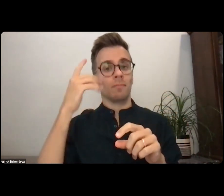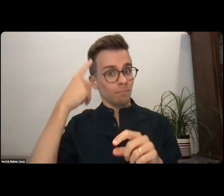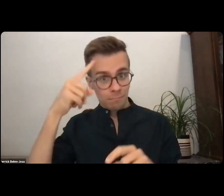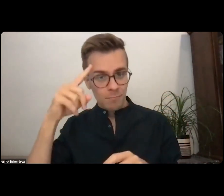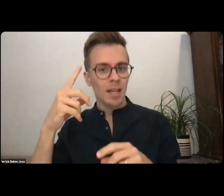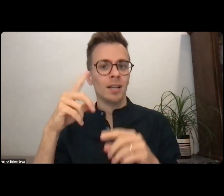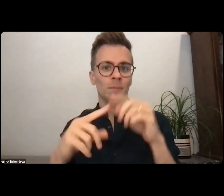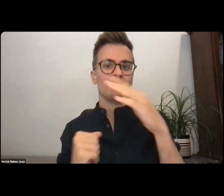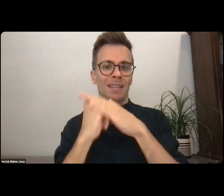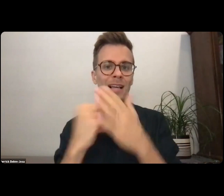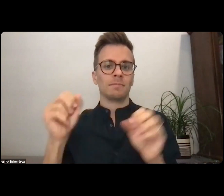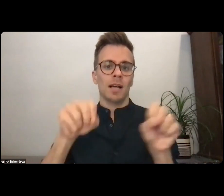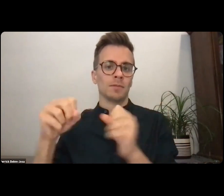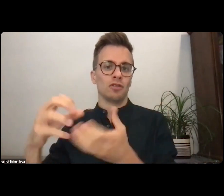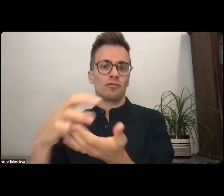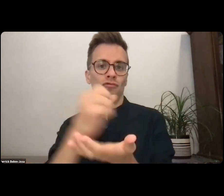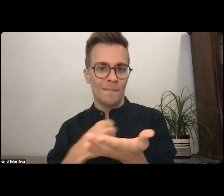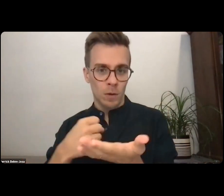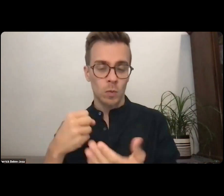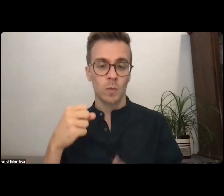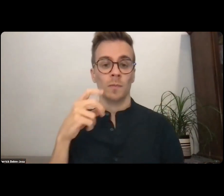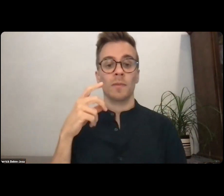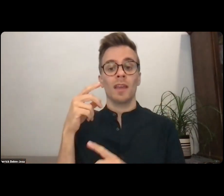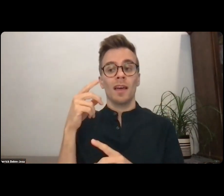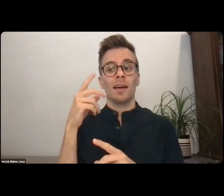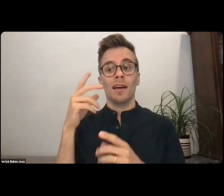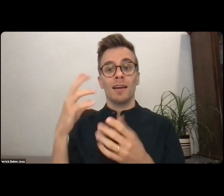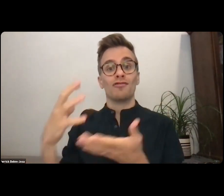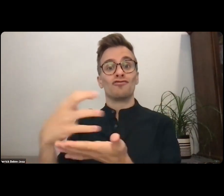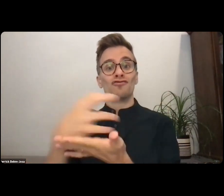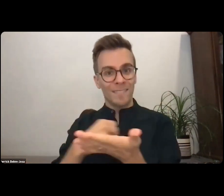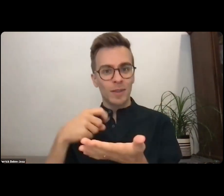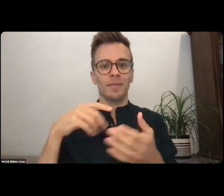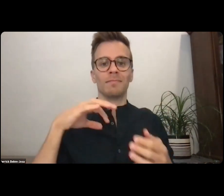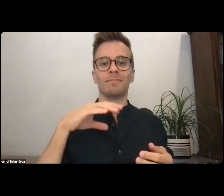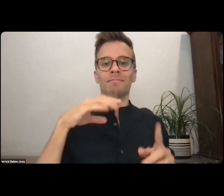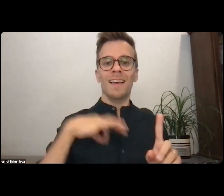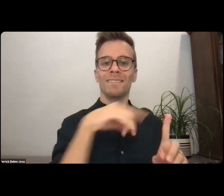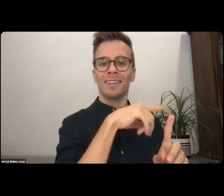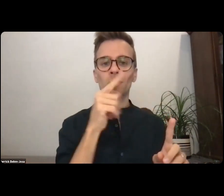number of units in a particular space, to be able to maximize revenue and profit.